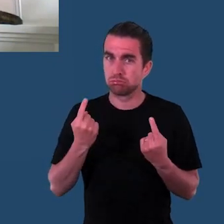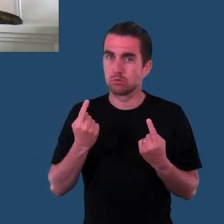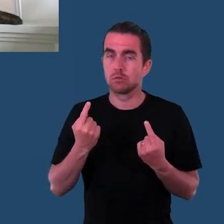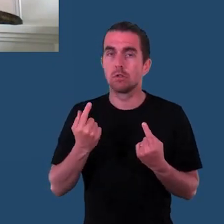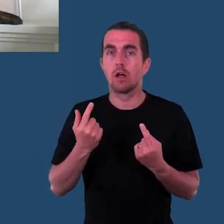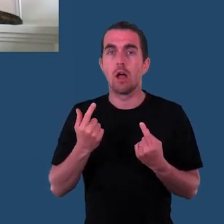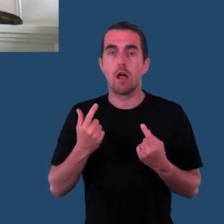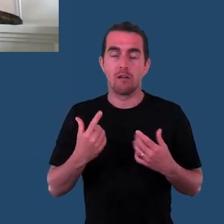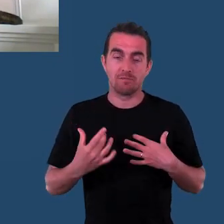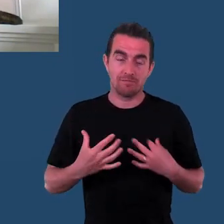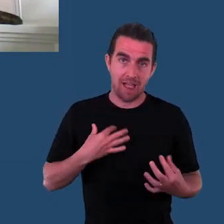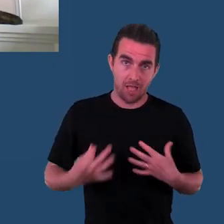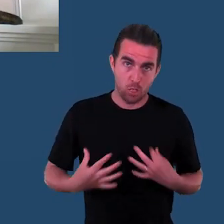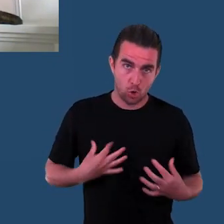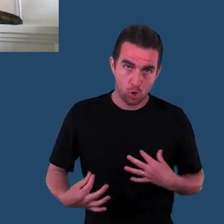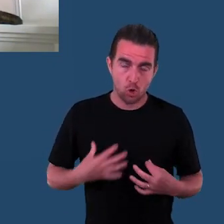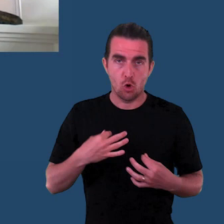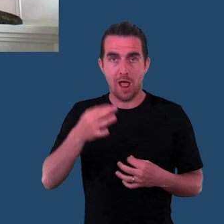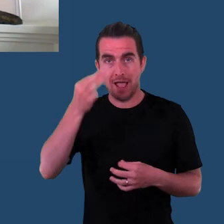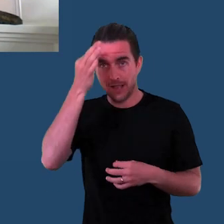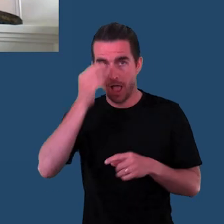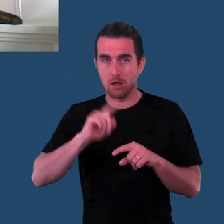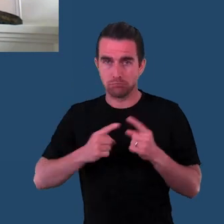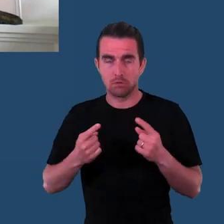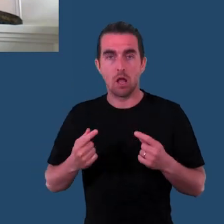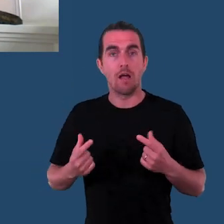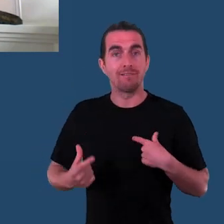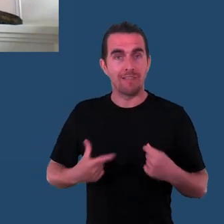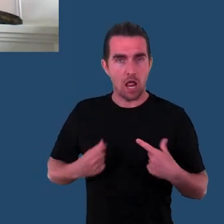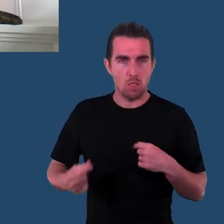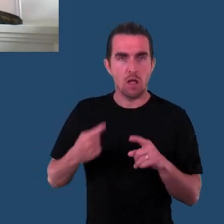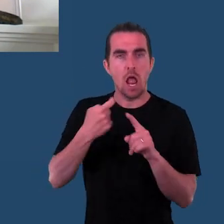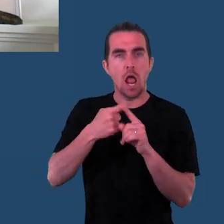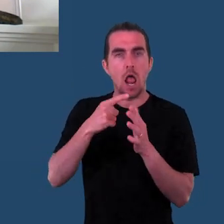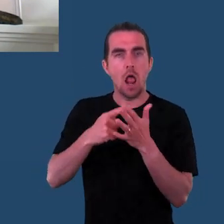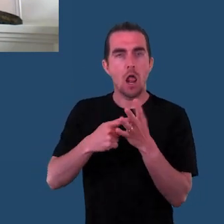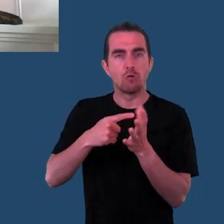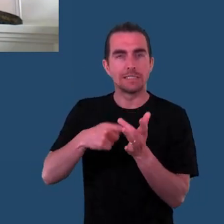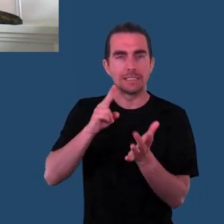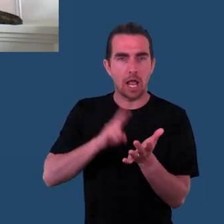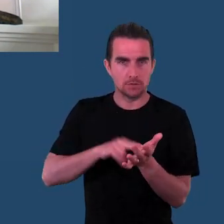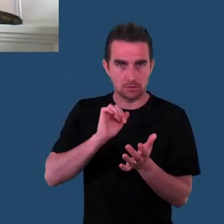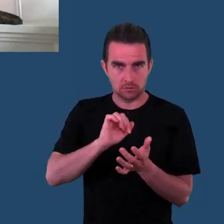in structure to feathers. But interestingly, feathers are made of keratin,